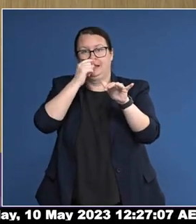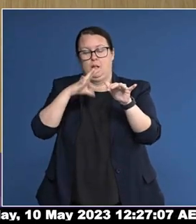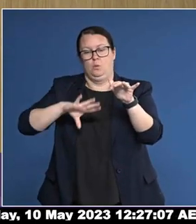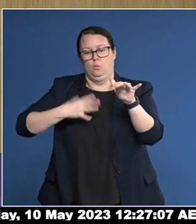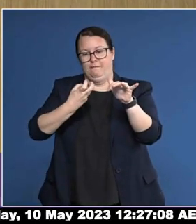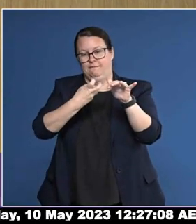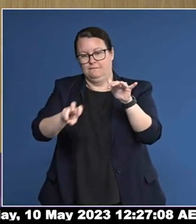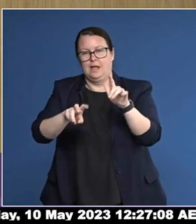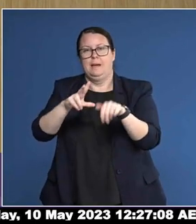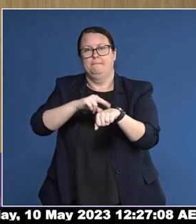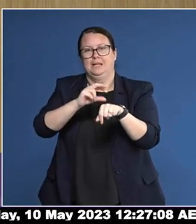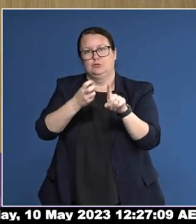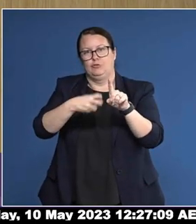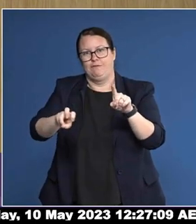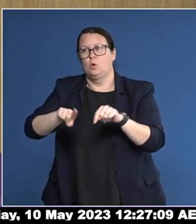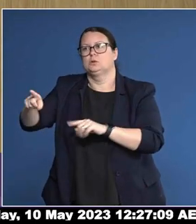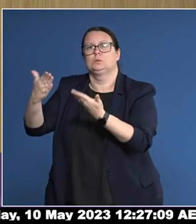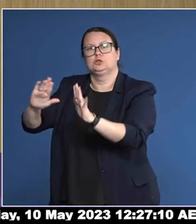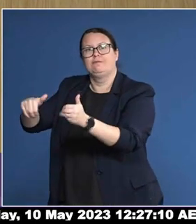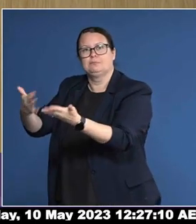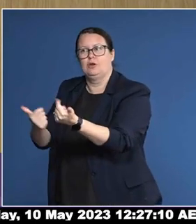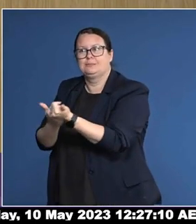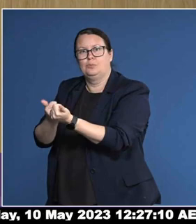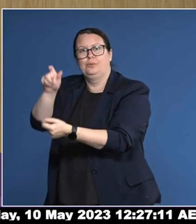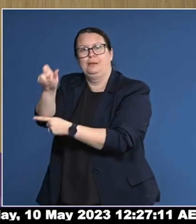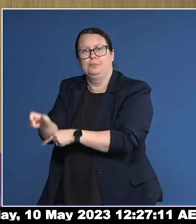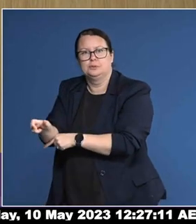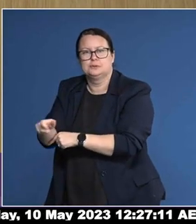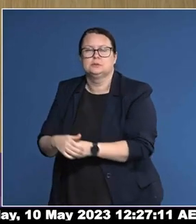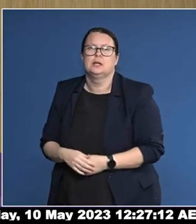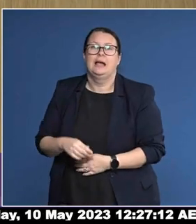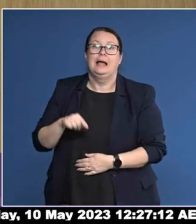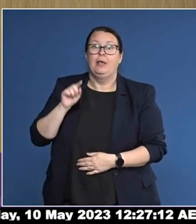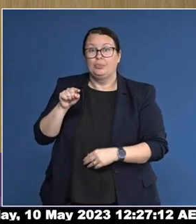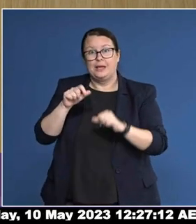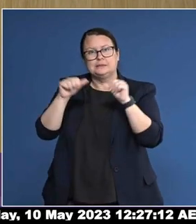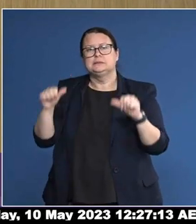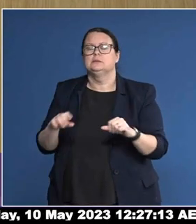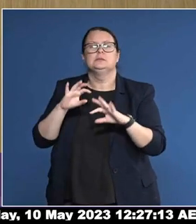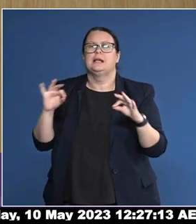service providers. In that system, we don't have disability as a specific referral